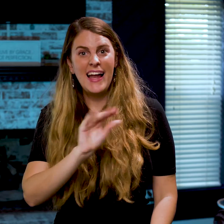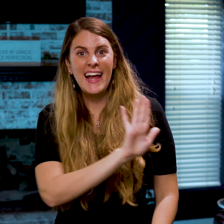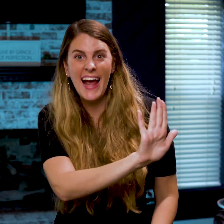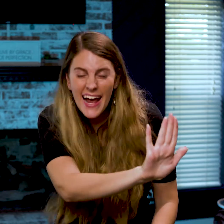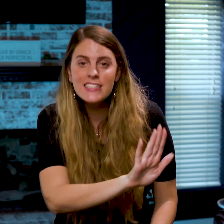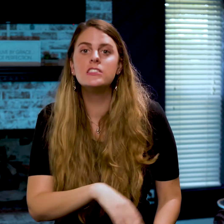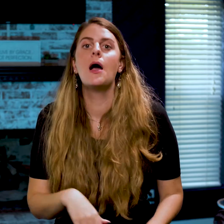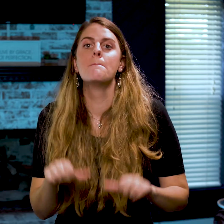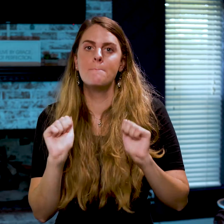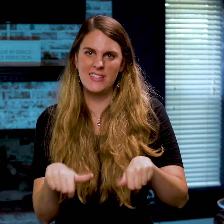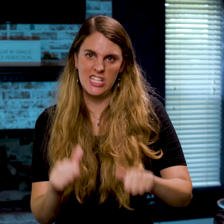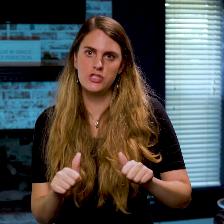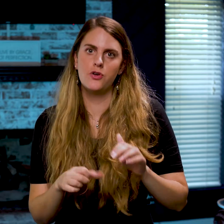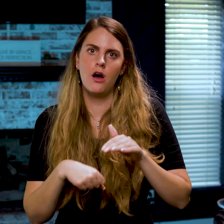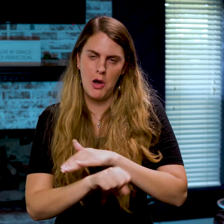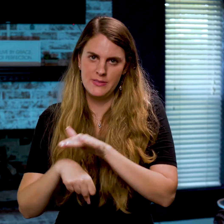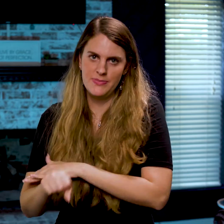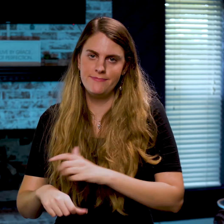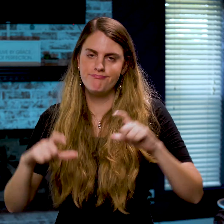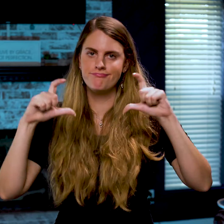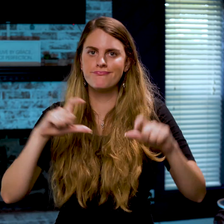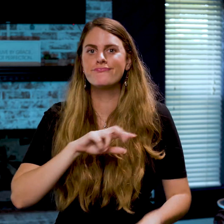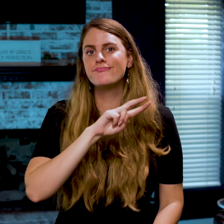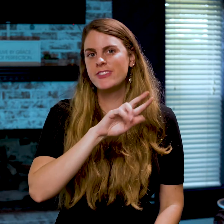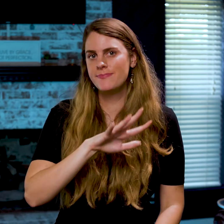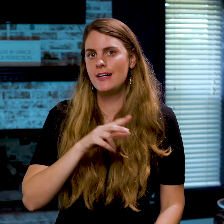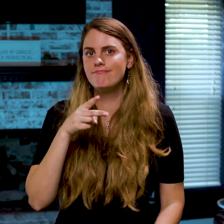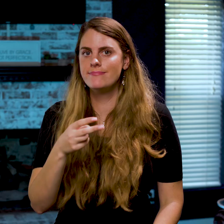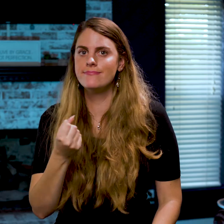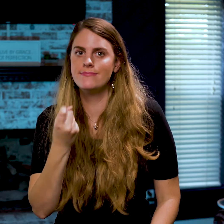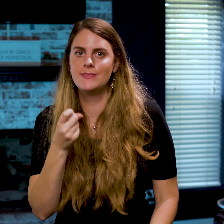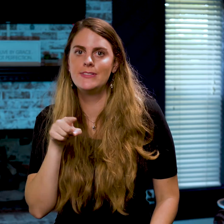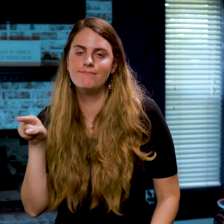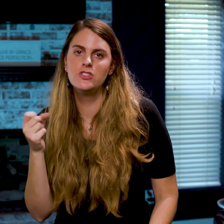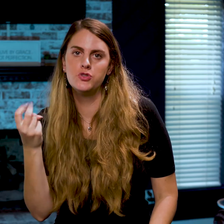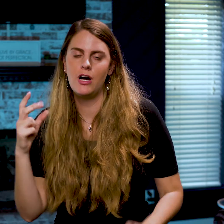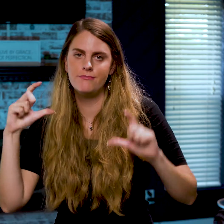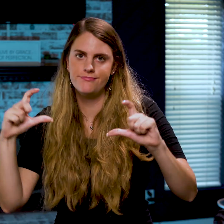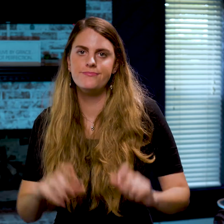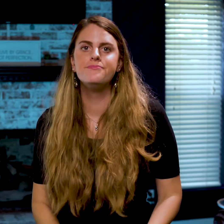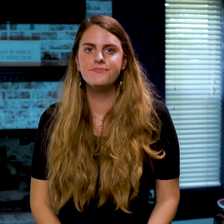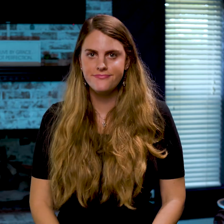and his potential offspring (25:11-12).